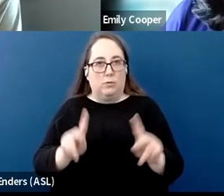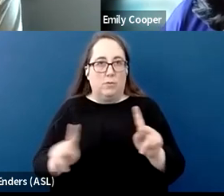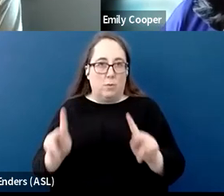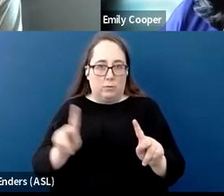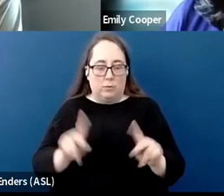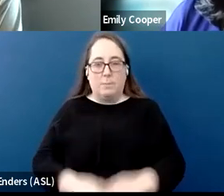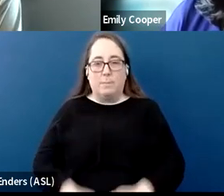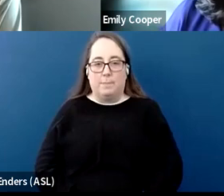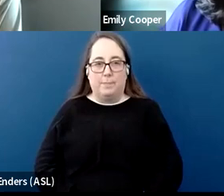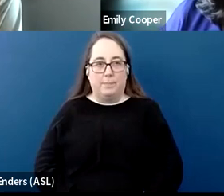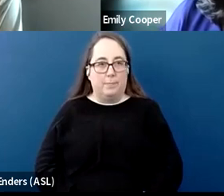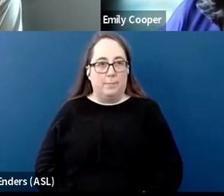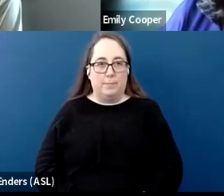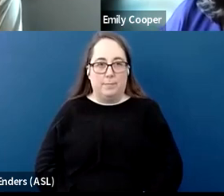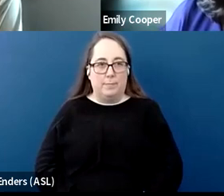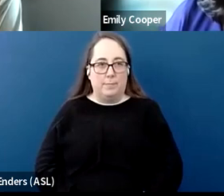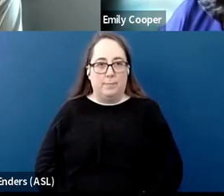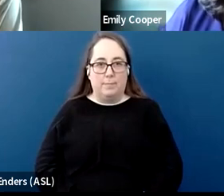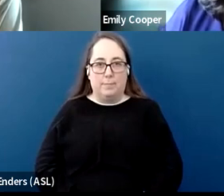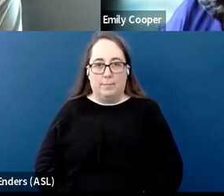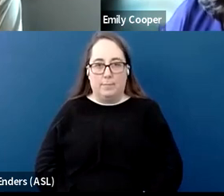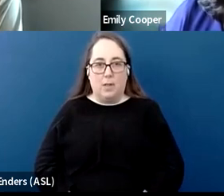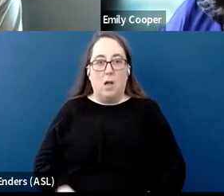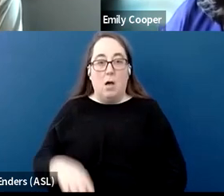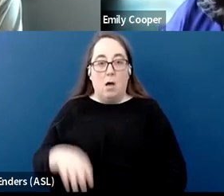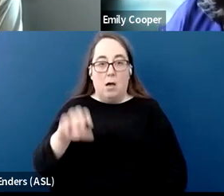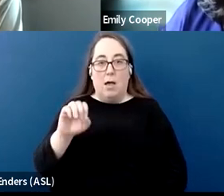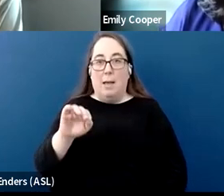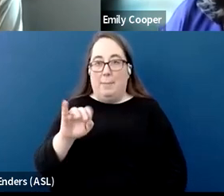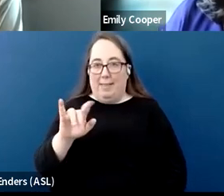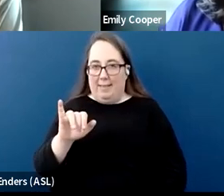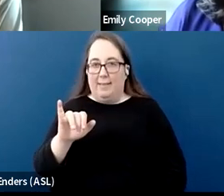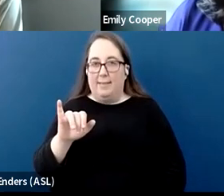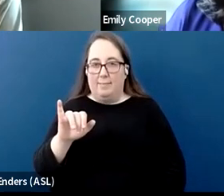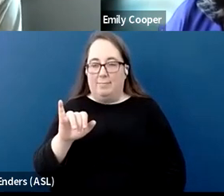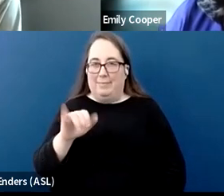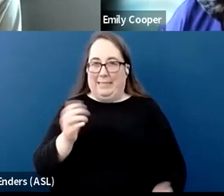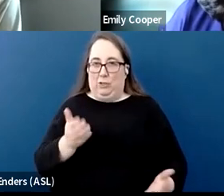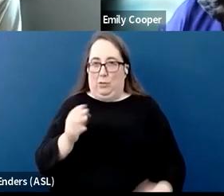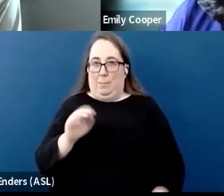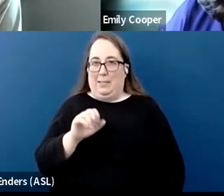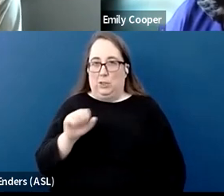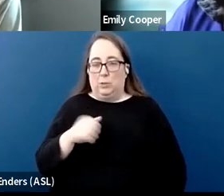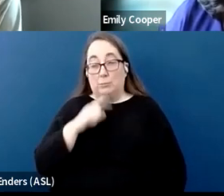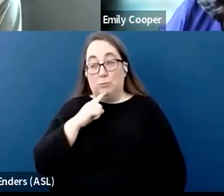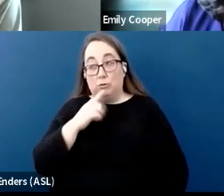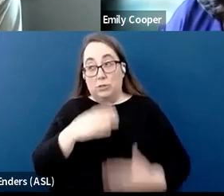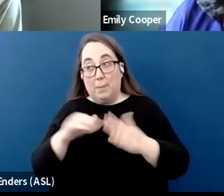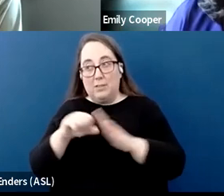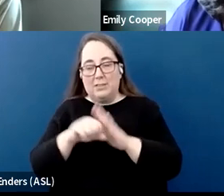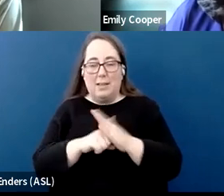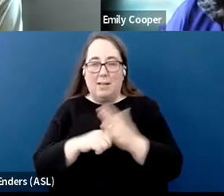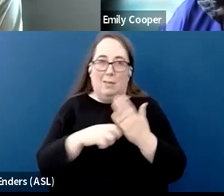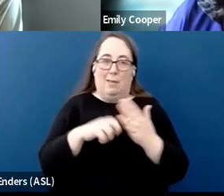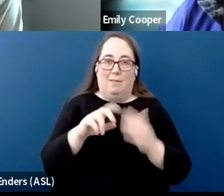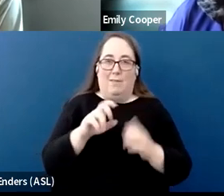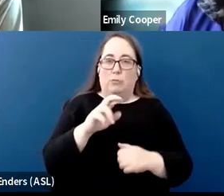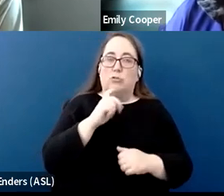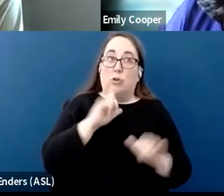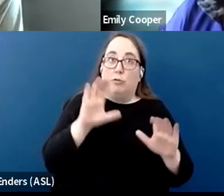resources, and exiting either a skilled nursing facility, long-term medical care hospital, state psychiatric hospital, they don't